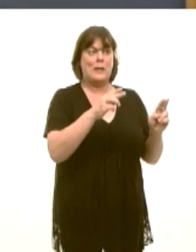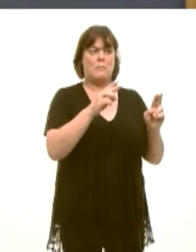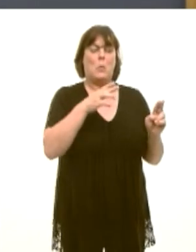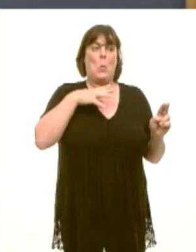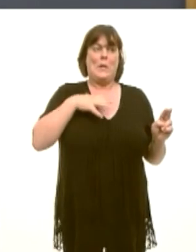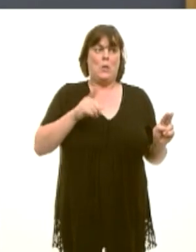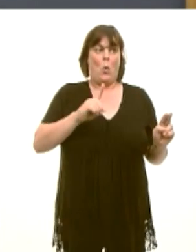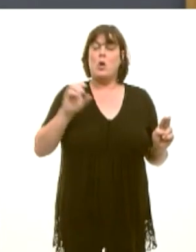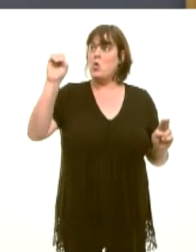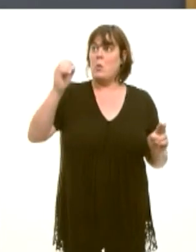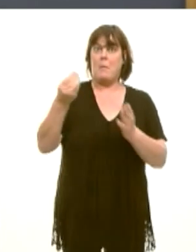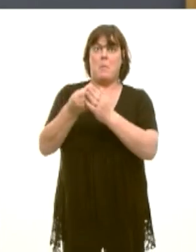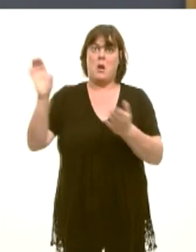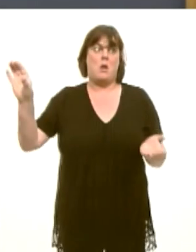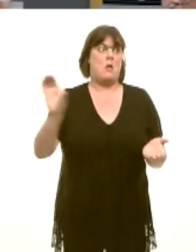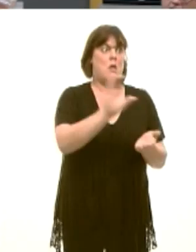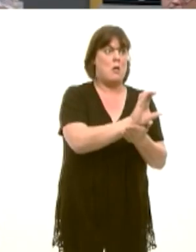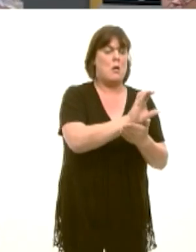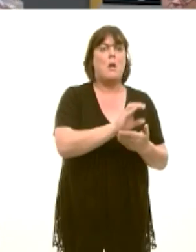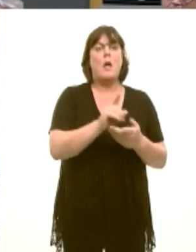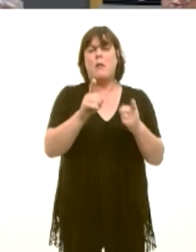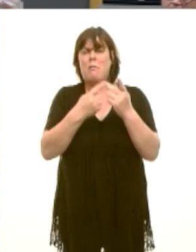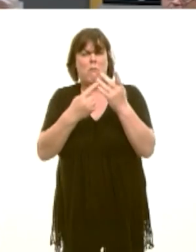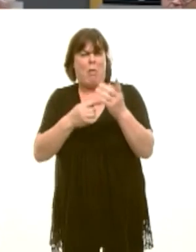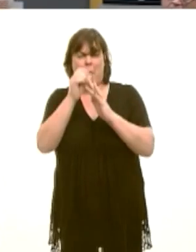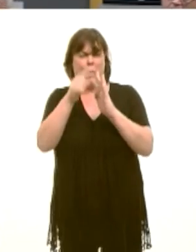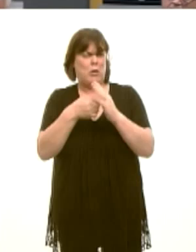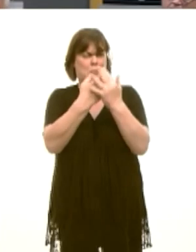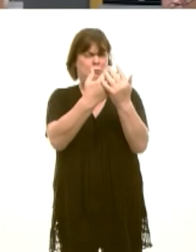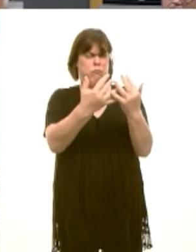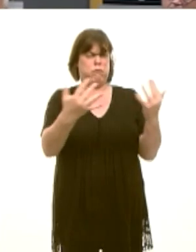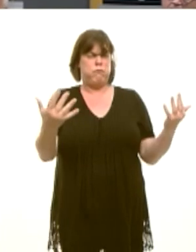many other examples across the whole of Wales. We must ensure that the debate about the European